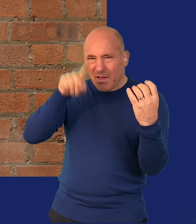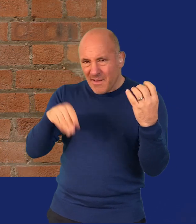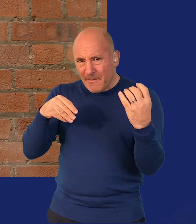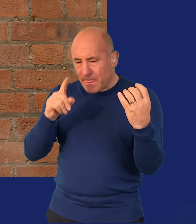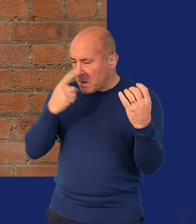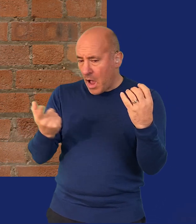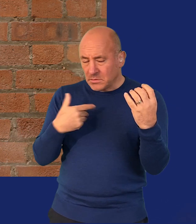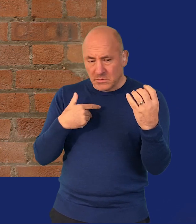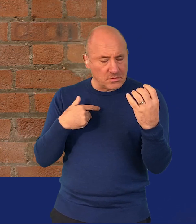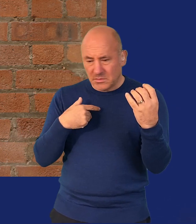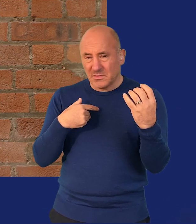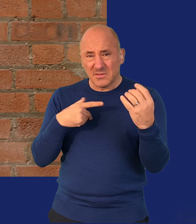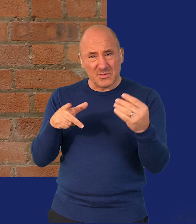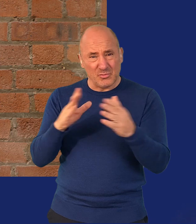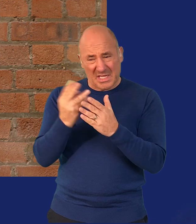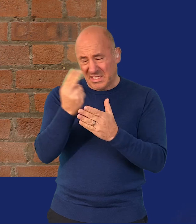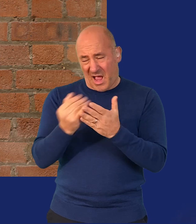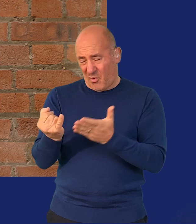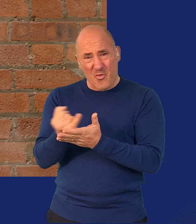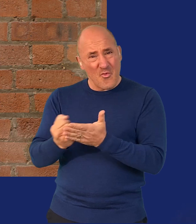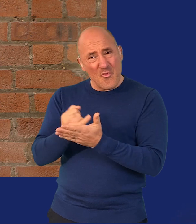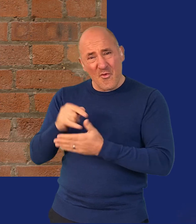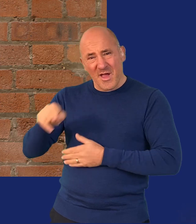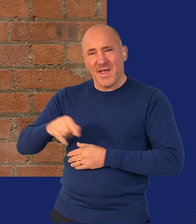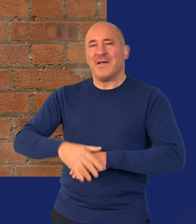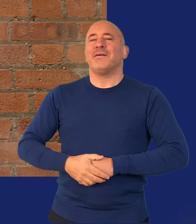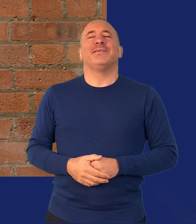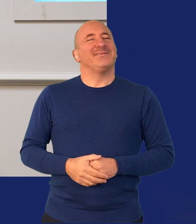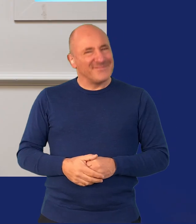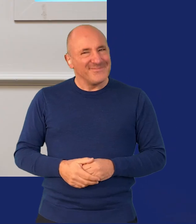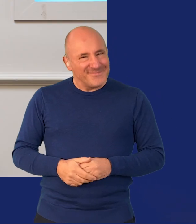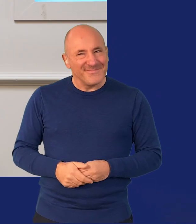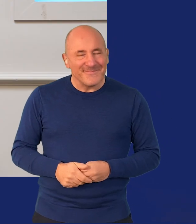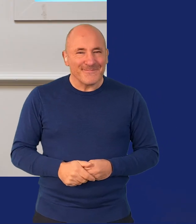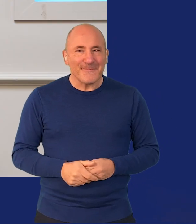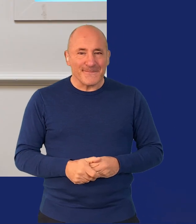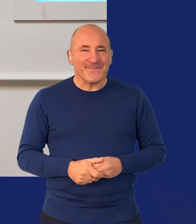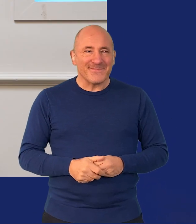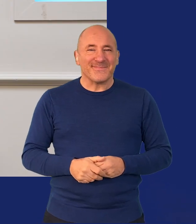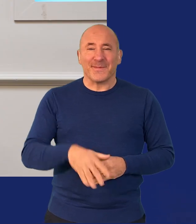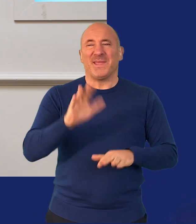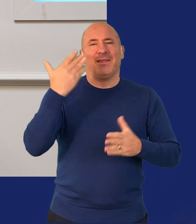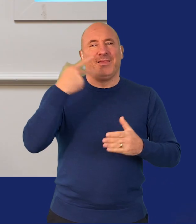Yep, absolutely, yeah. And we, when we were talking before about whether anything can be fully